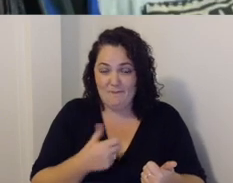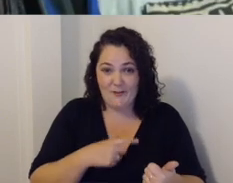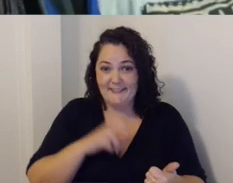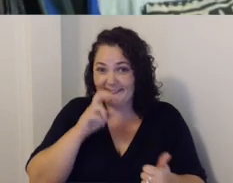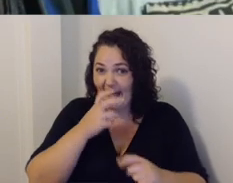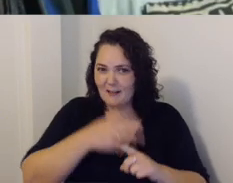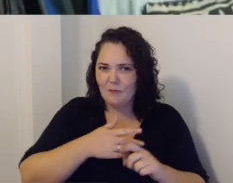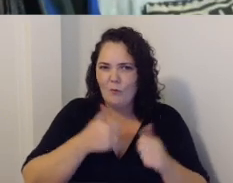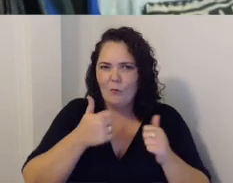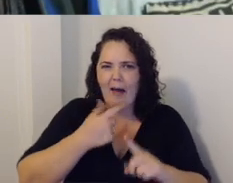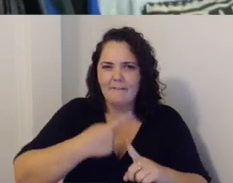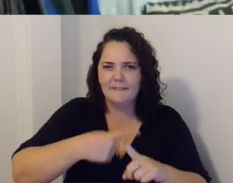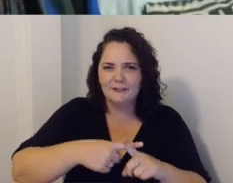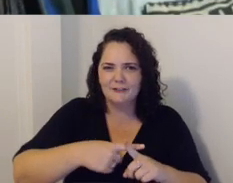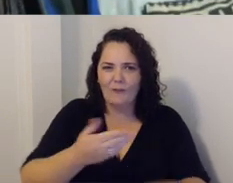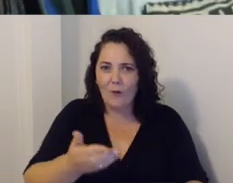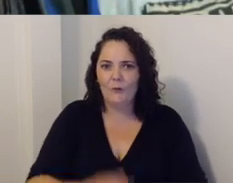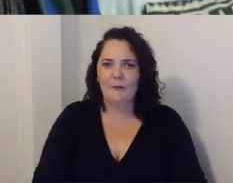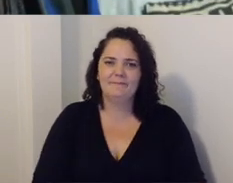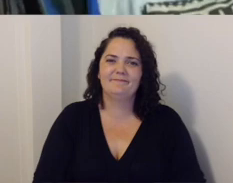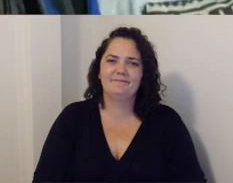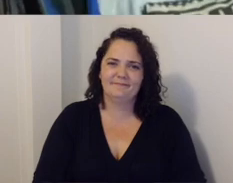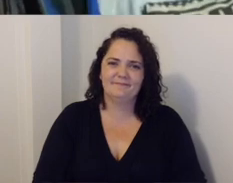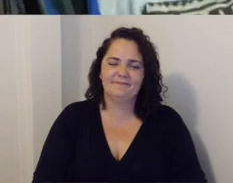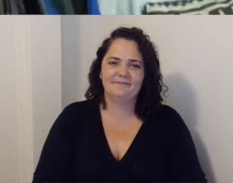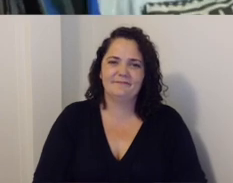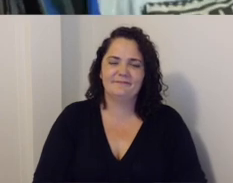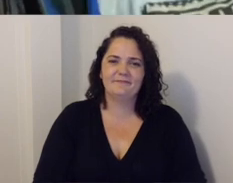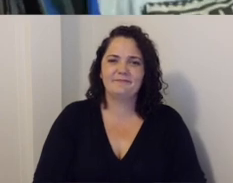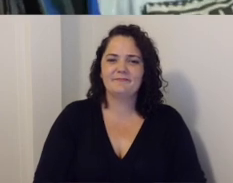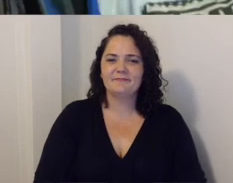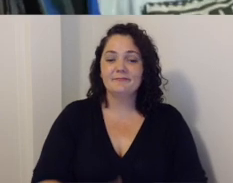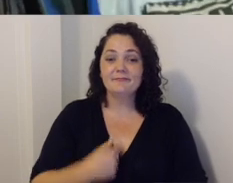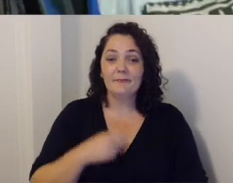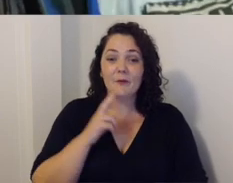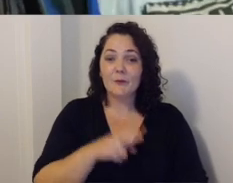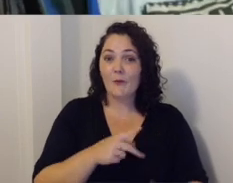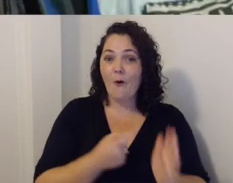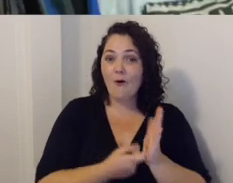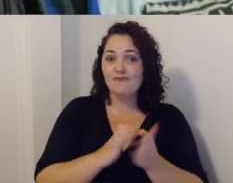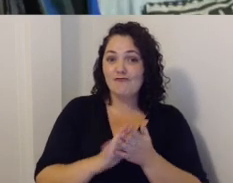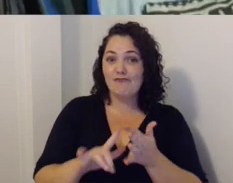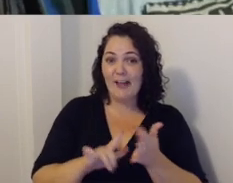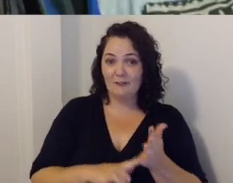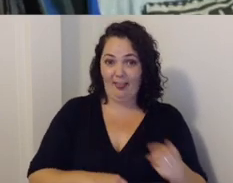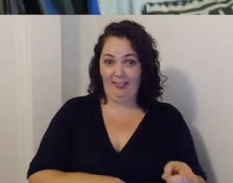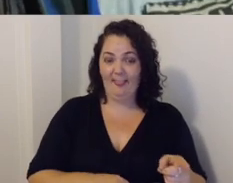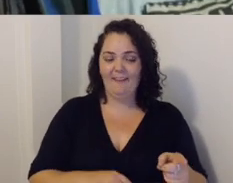get is just that interaction of shapes that goes on as we look at um at Rachel here sitting same